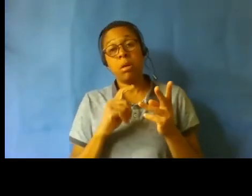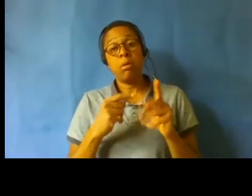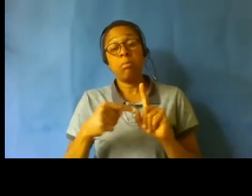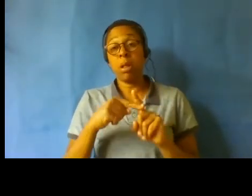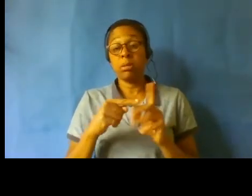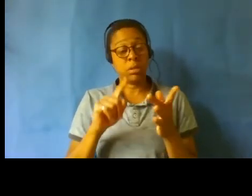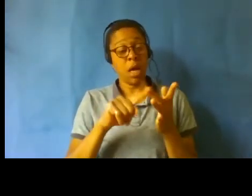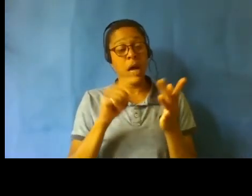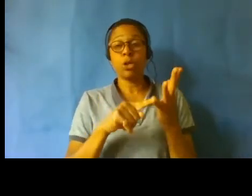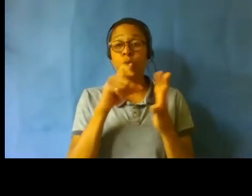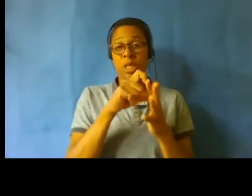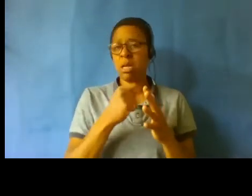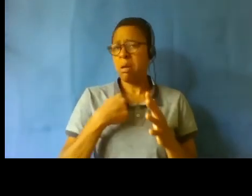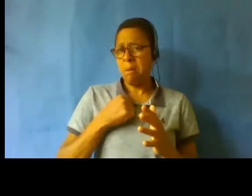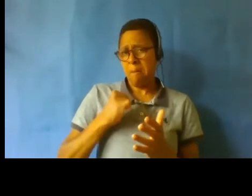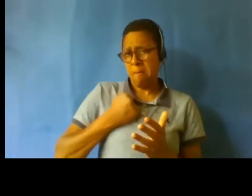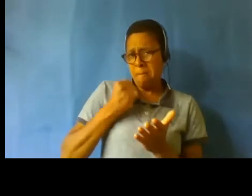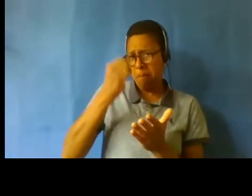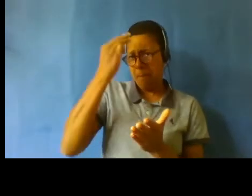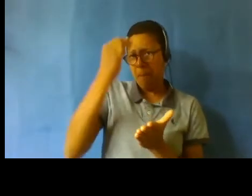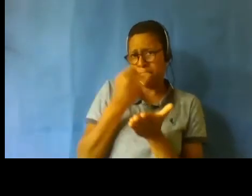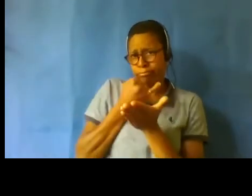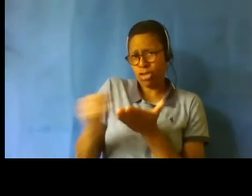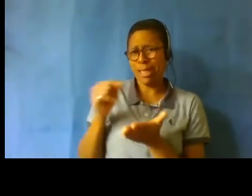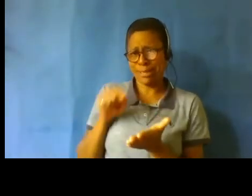above because they are cosmetic mental health related and related to sexual